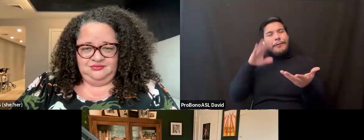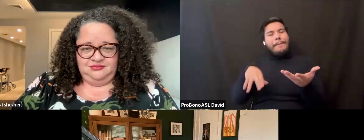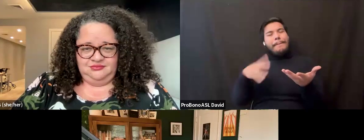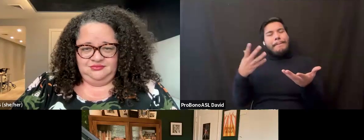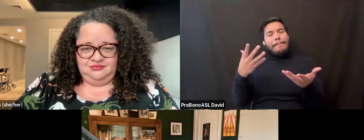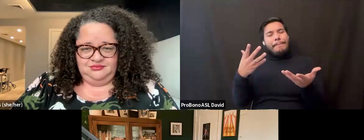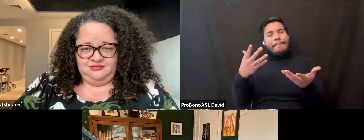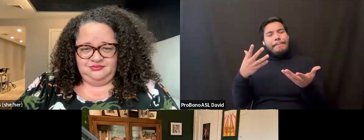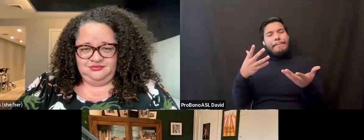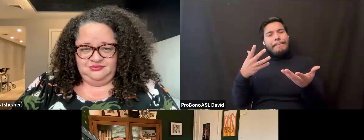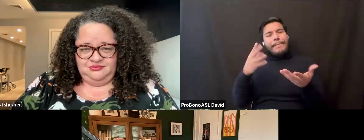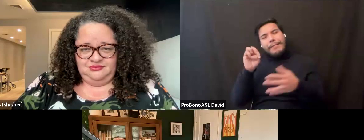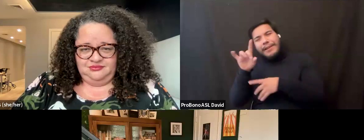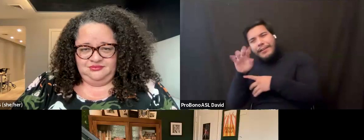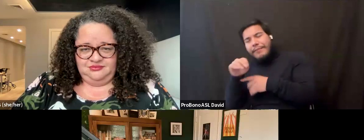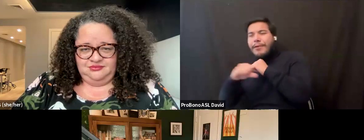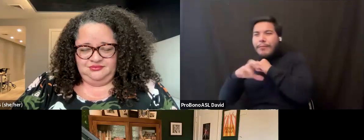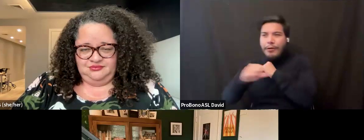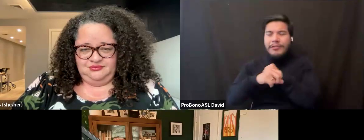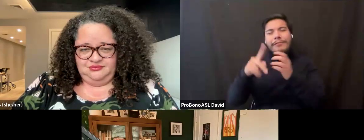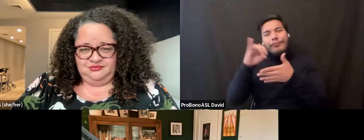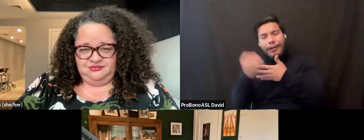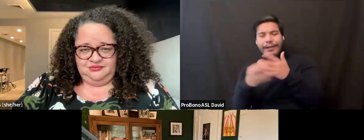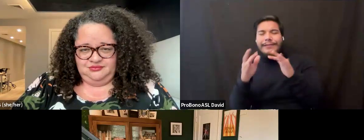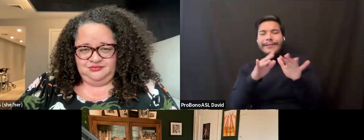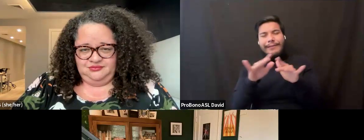do media and promotion of projects, all that kind of stuff. But for the rest of it, when people are just like,